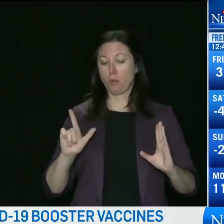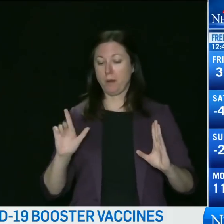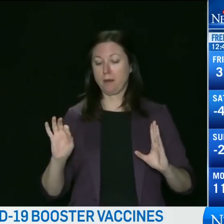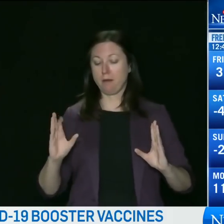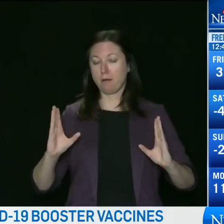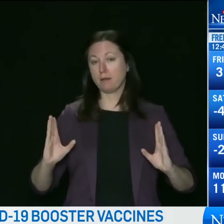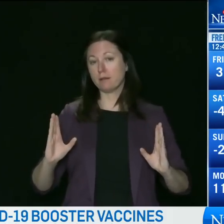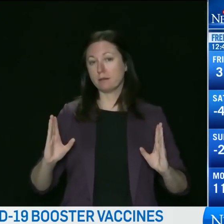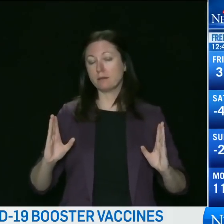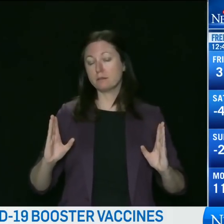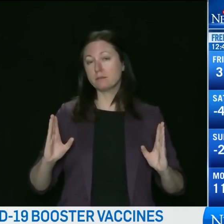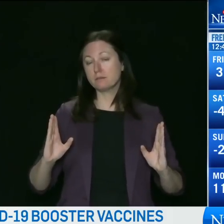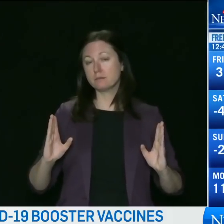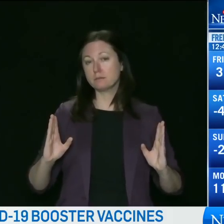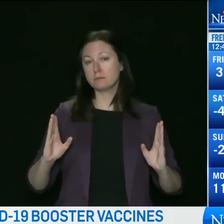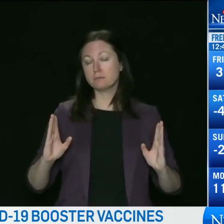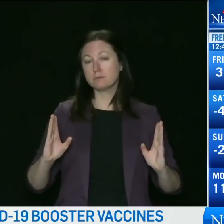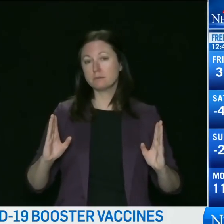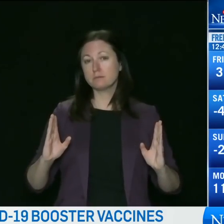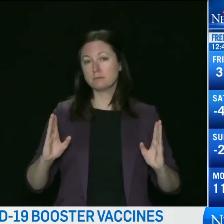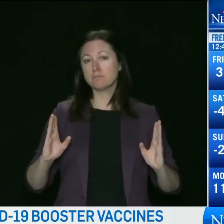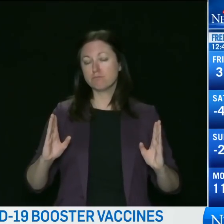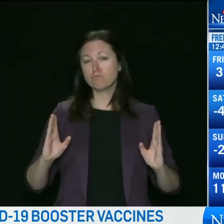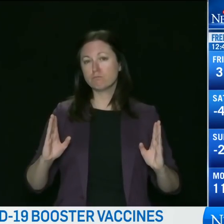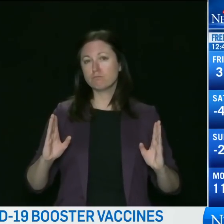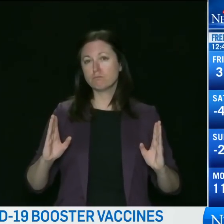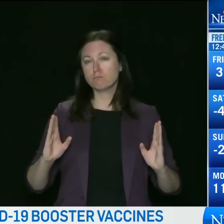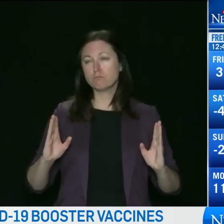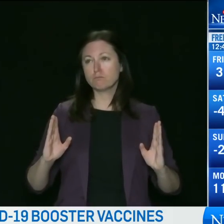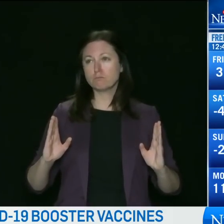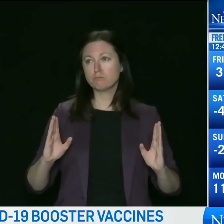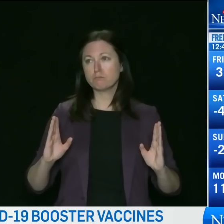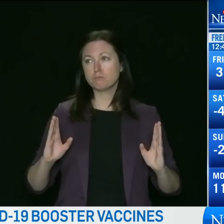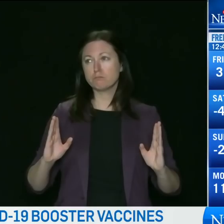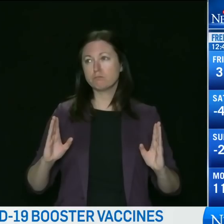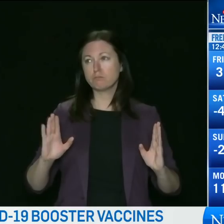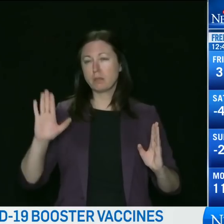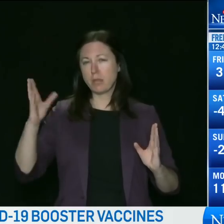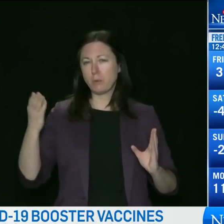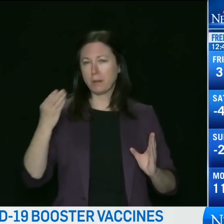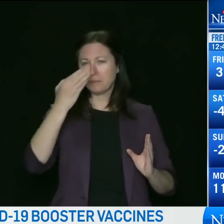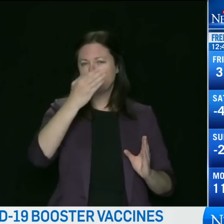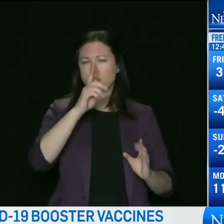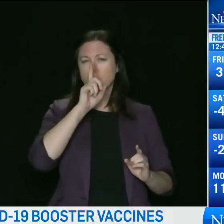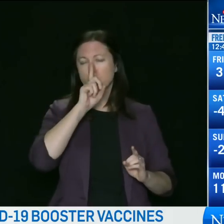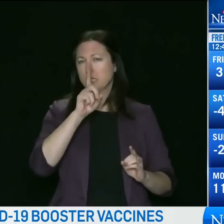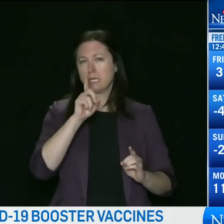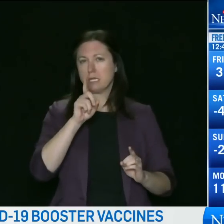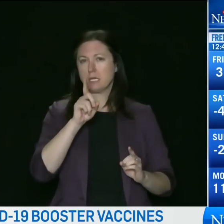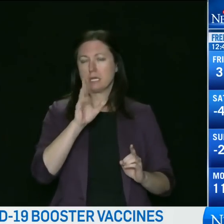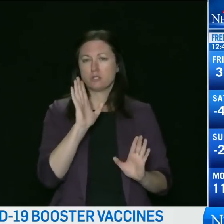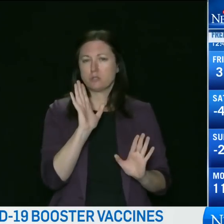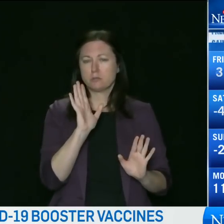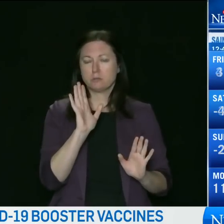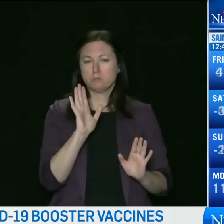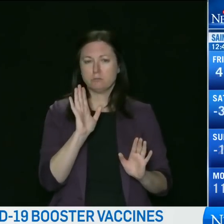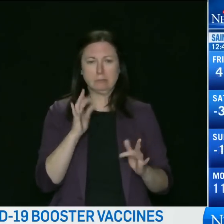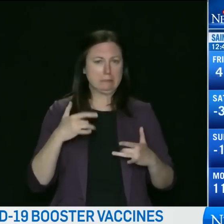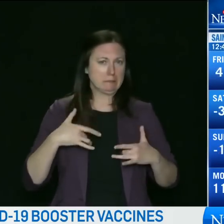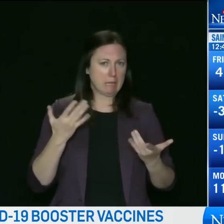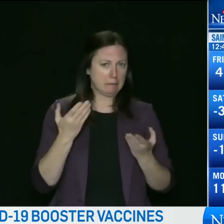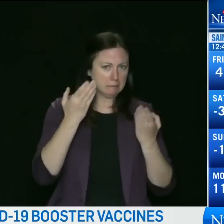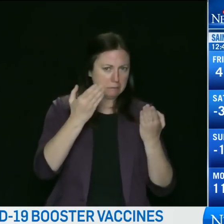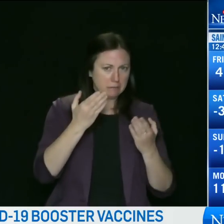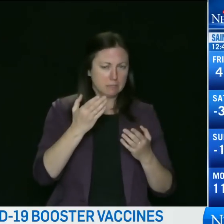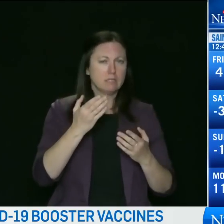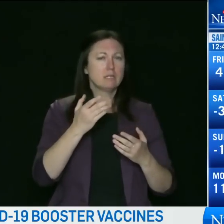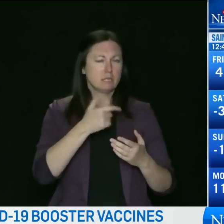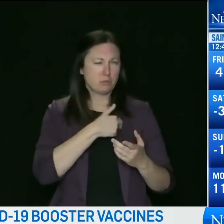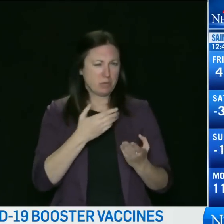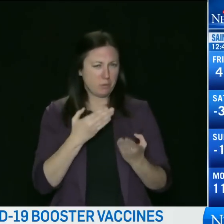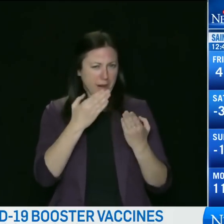I BELIEVE THAT THOSE BETWEEN THE